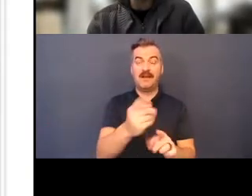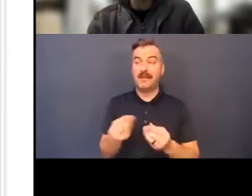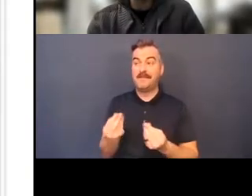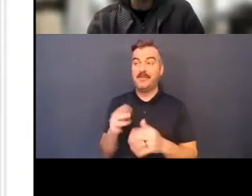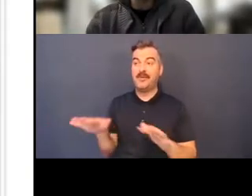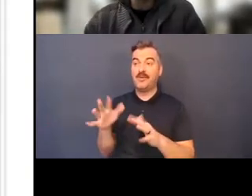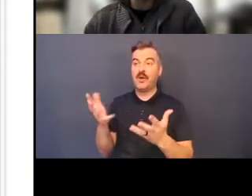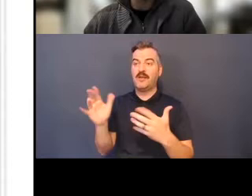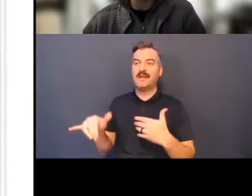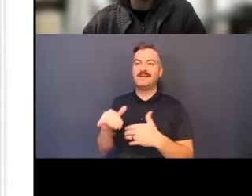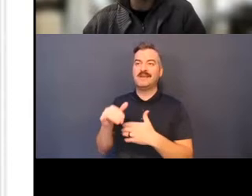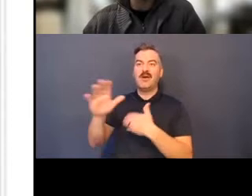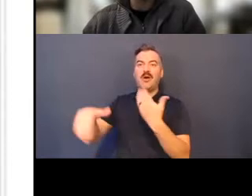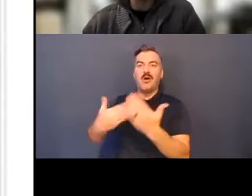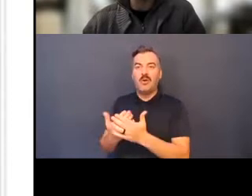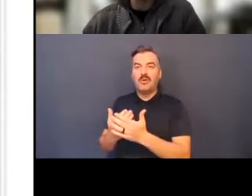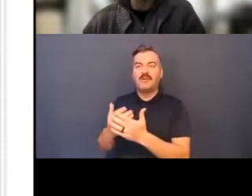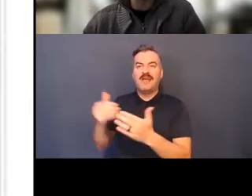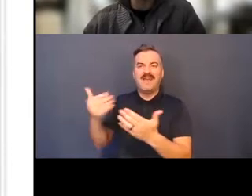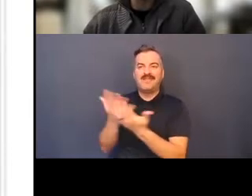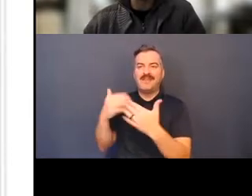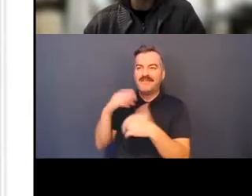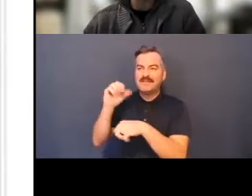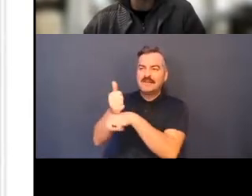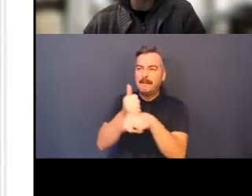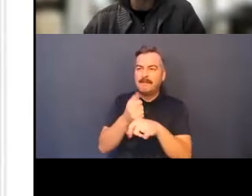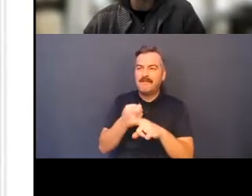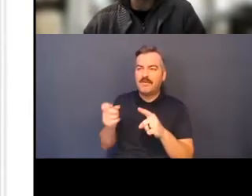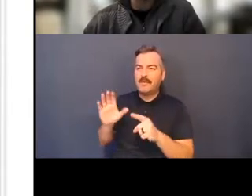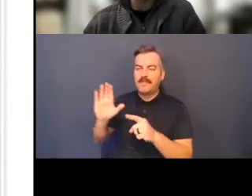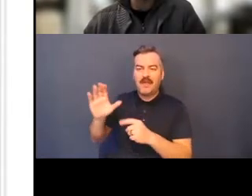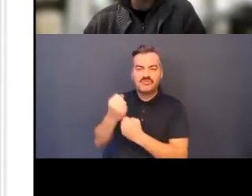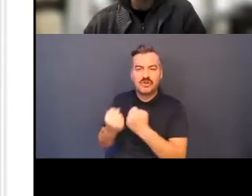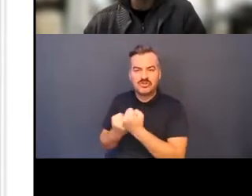the broad organization of the work of the world through the built structures of world